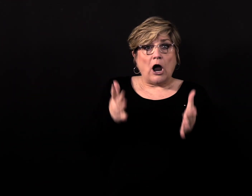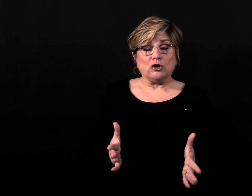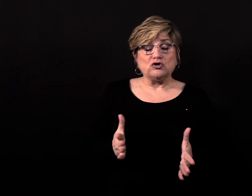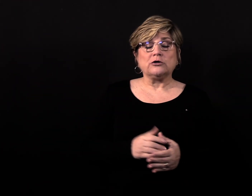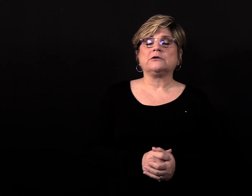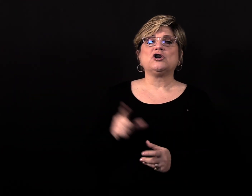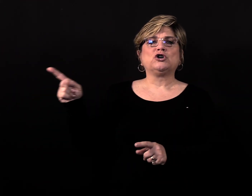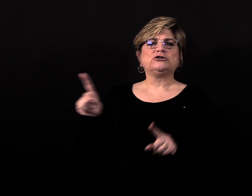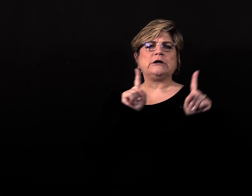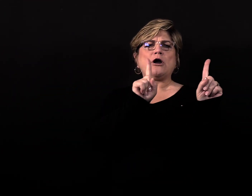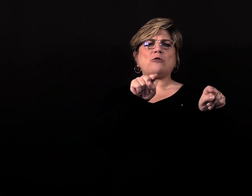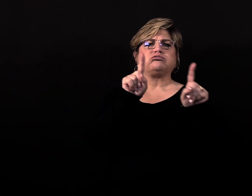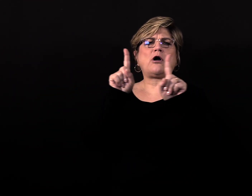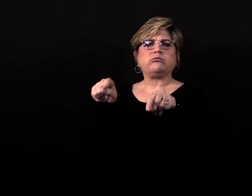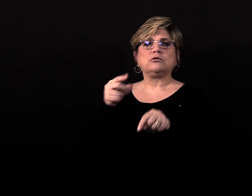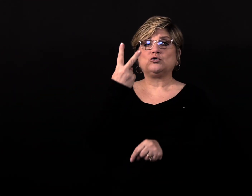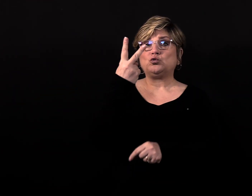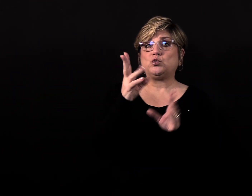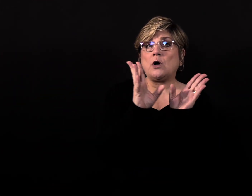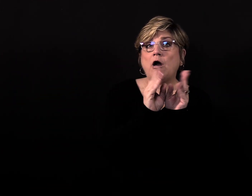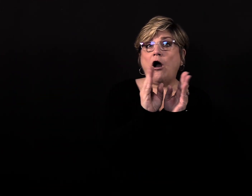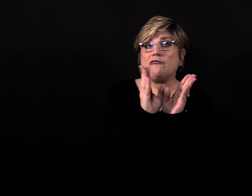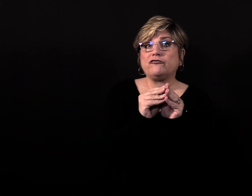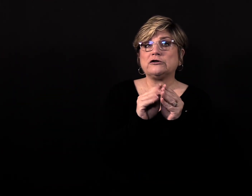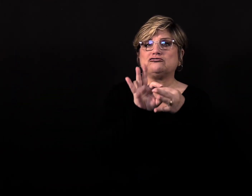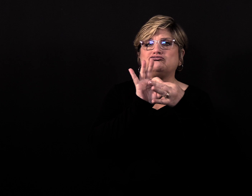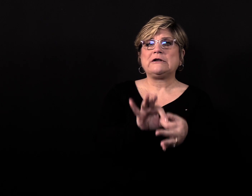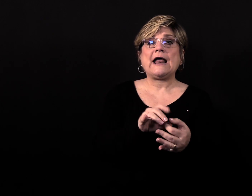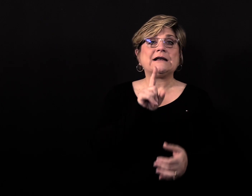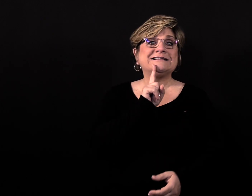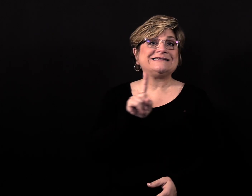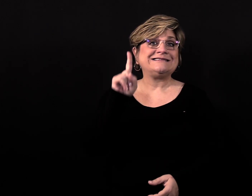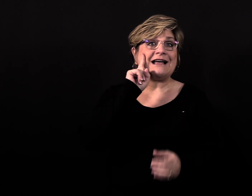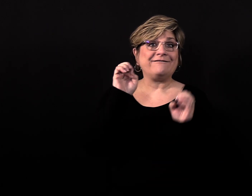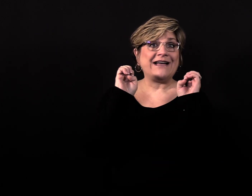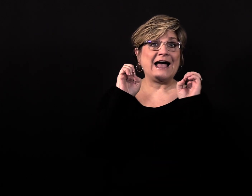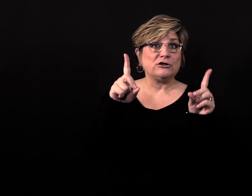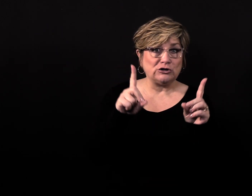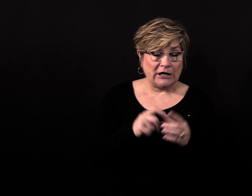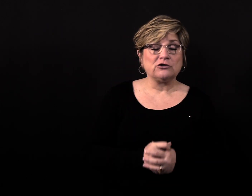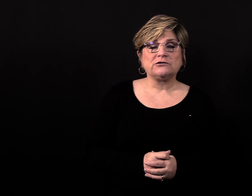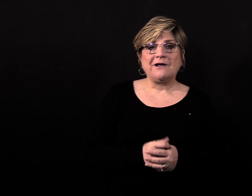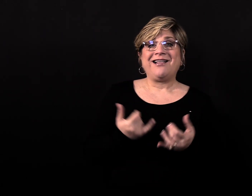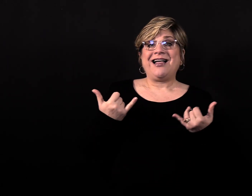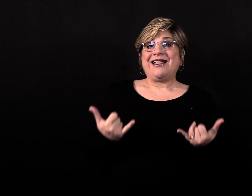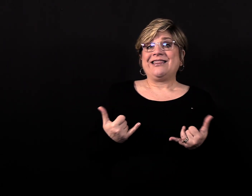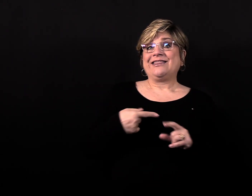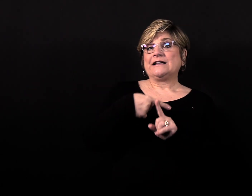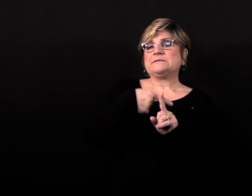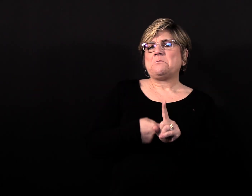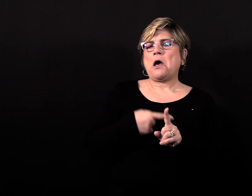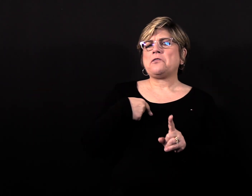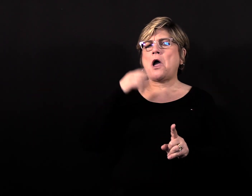Director, attending two conferences related to Deaf Education. This month, I will share more